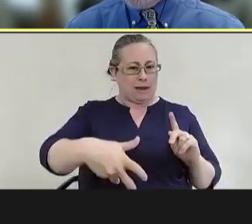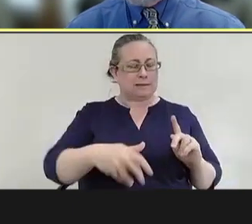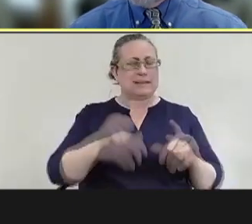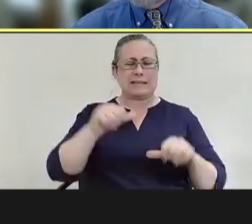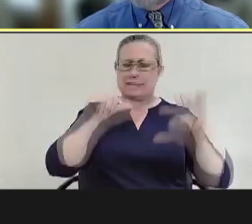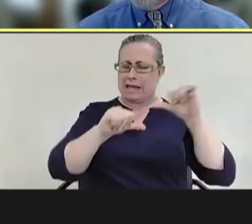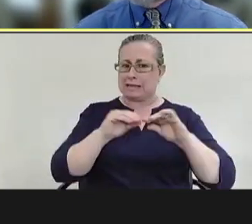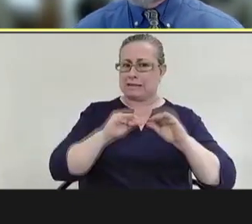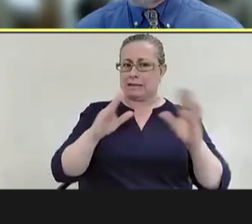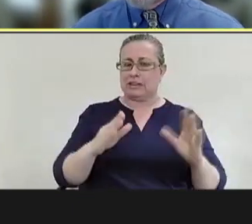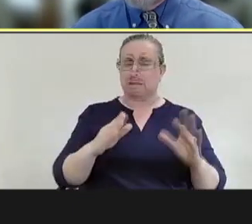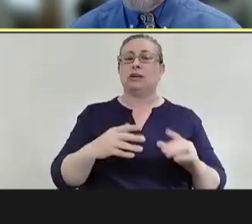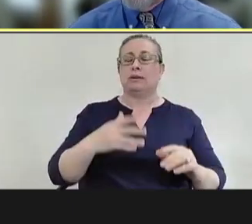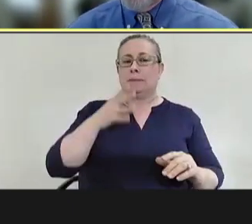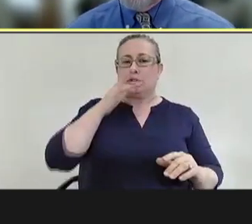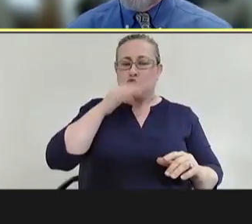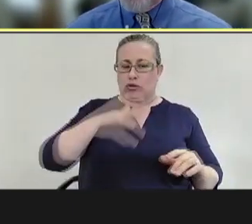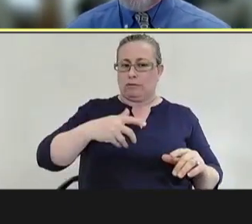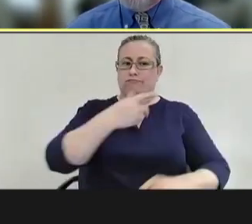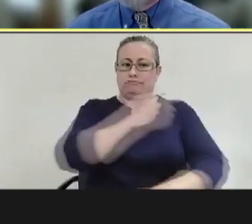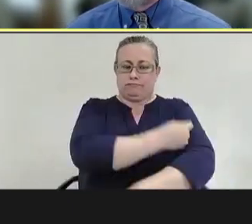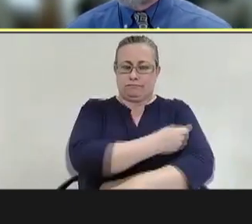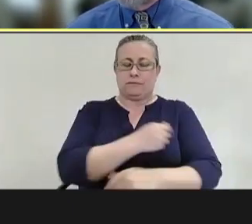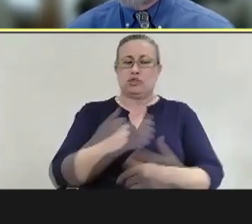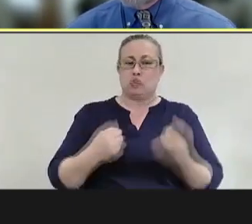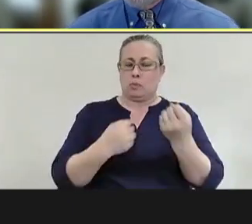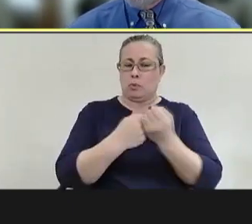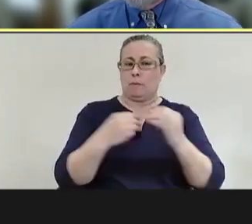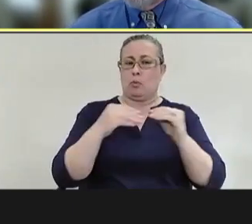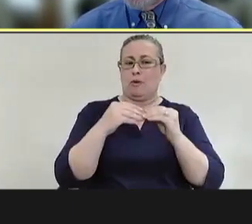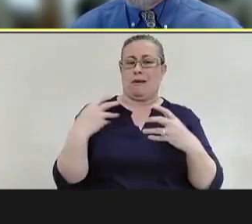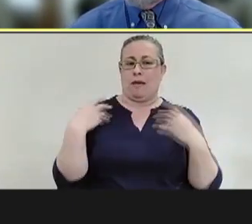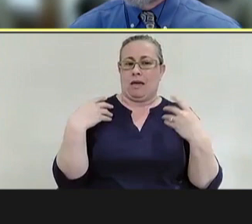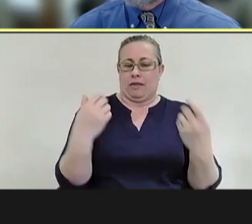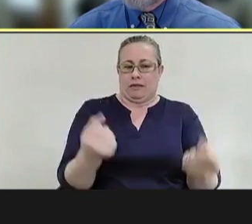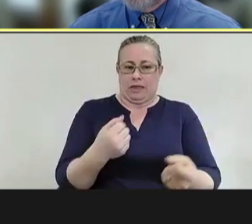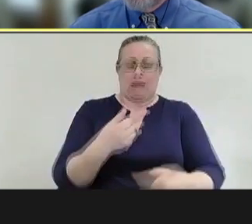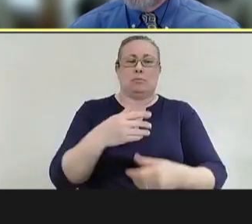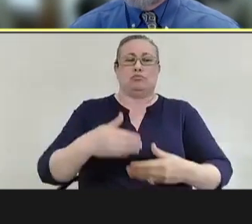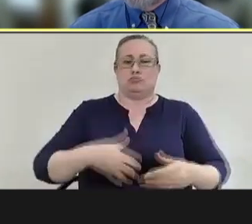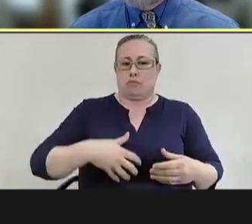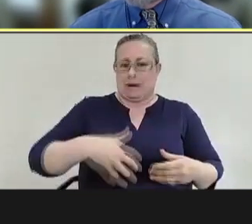vaccination helps support both healthier pregnancies and healthier babies. The CDC